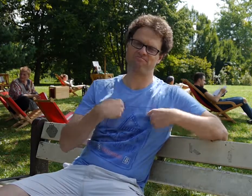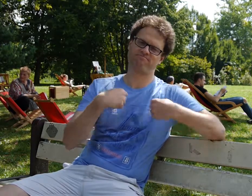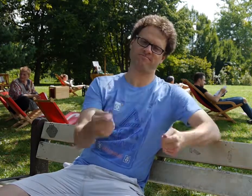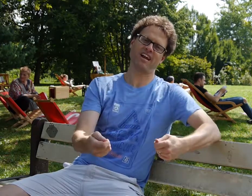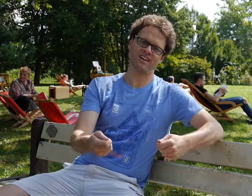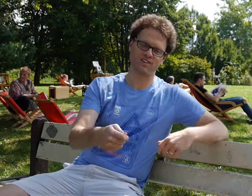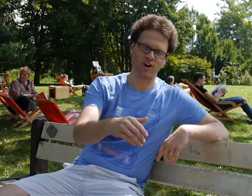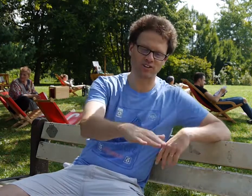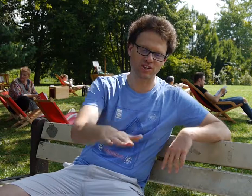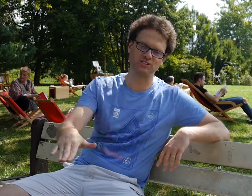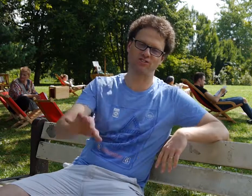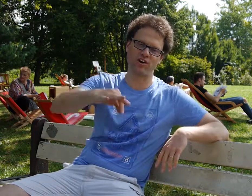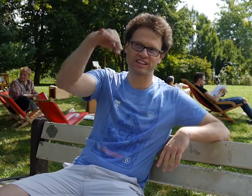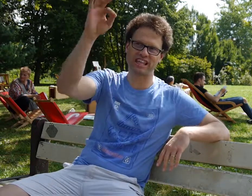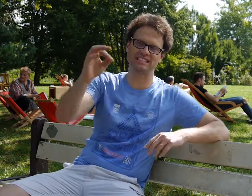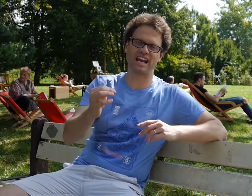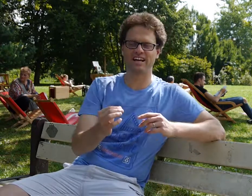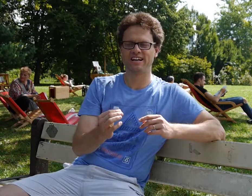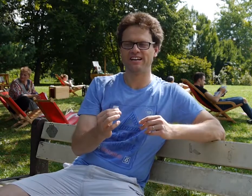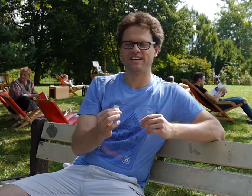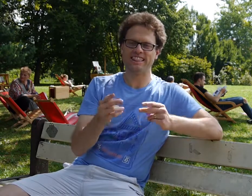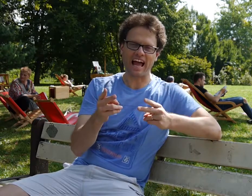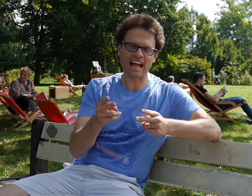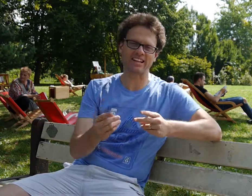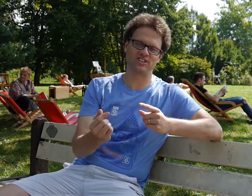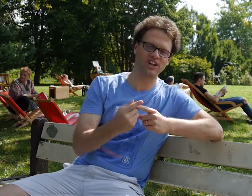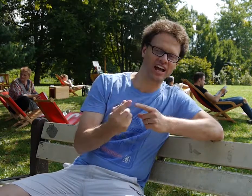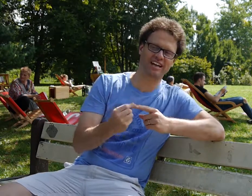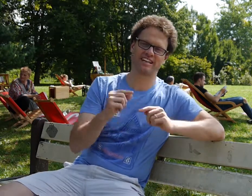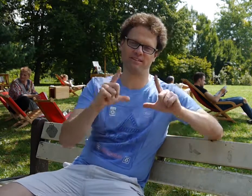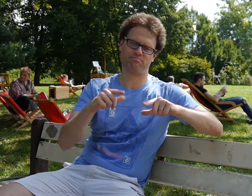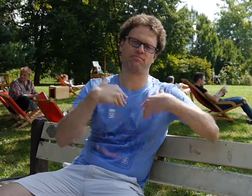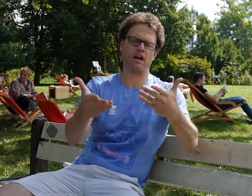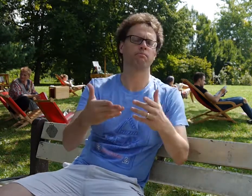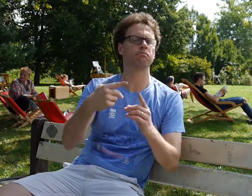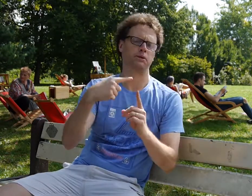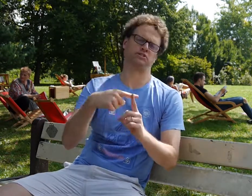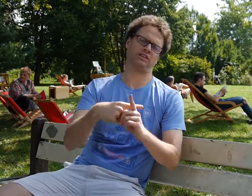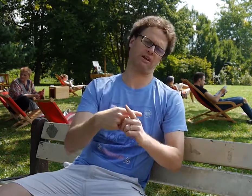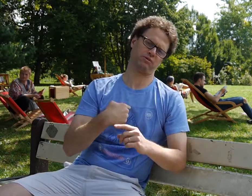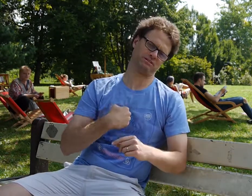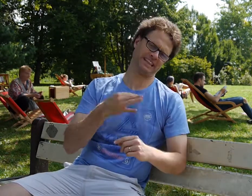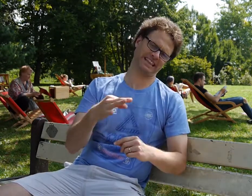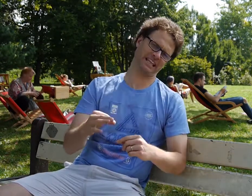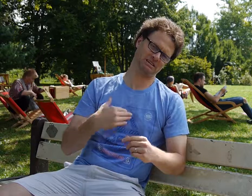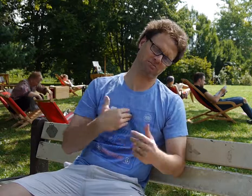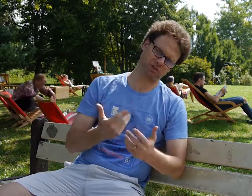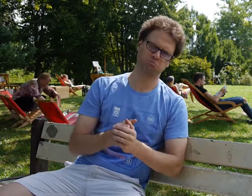I love to give children and adults positivity in a playful way through my facial expressions. That is who I am.